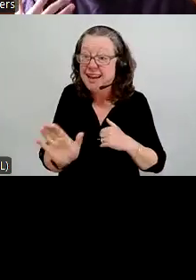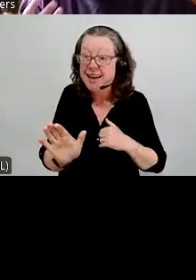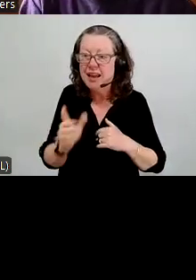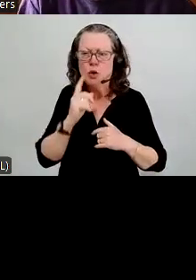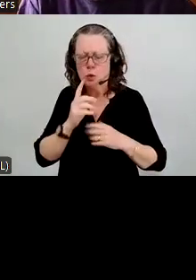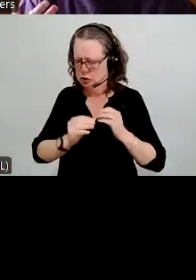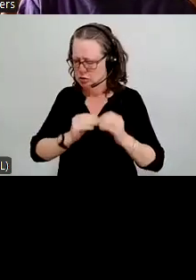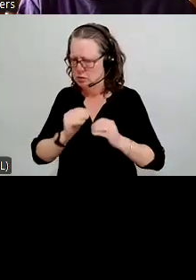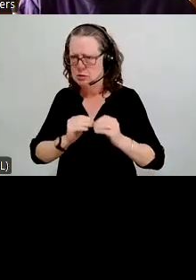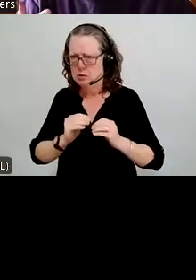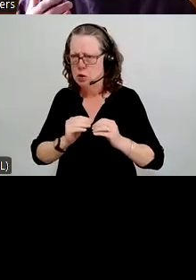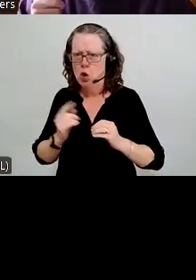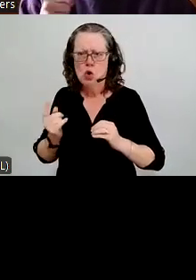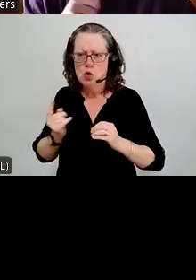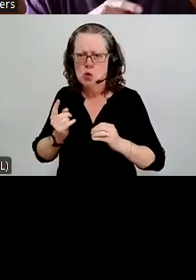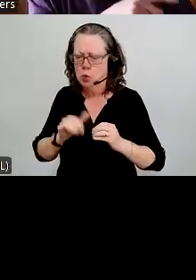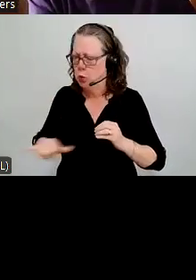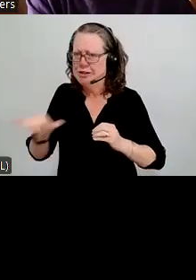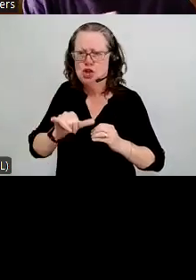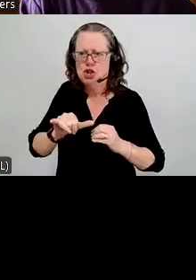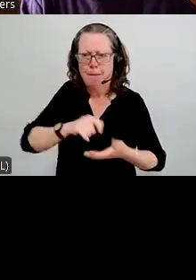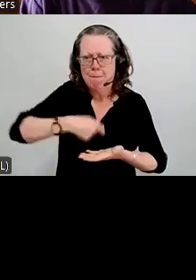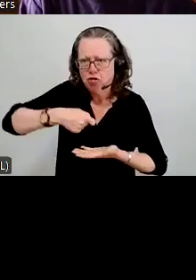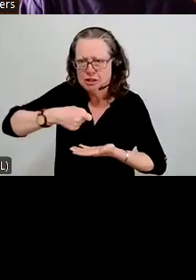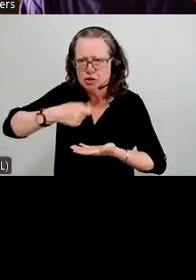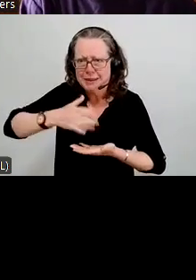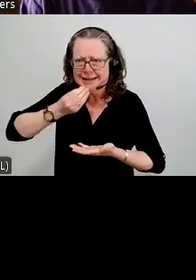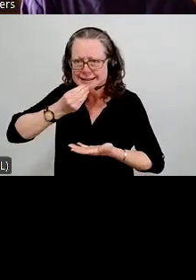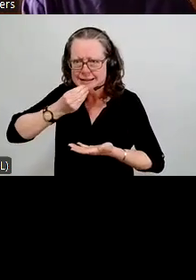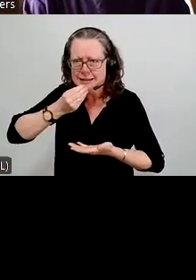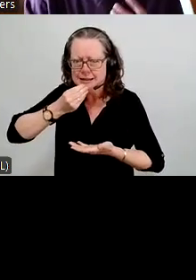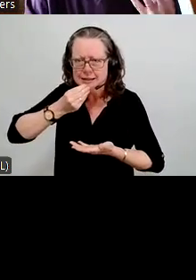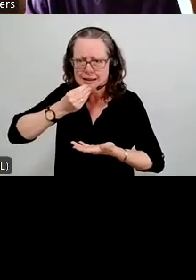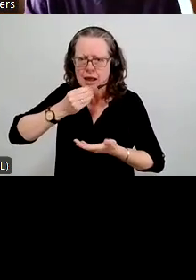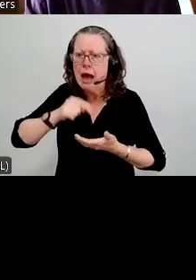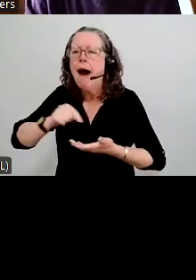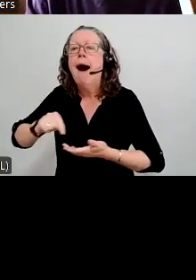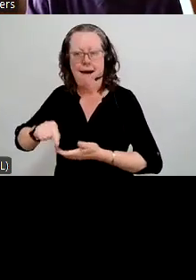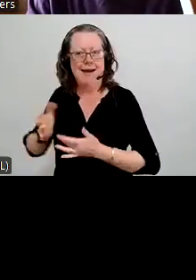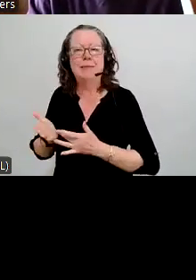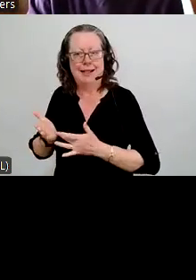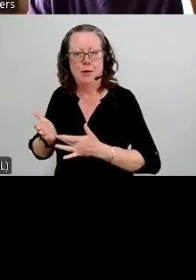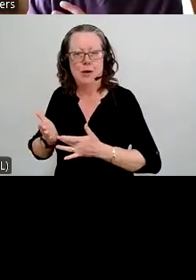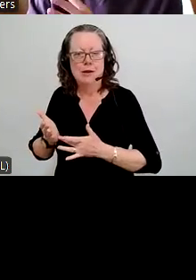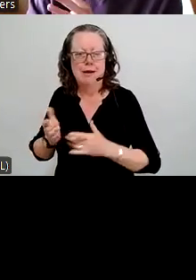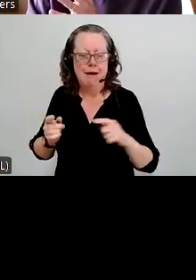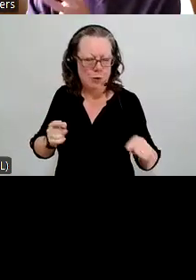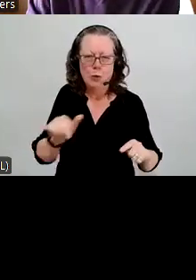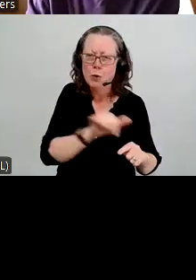matching to see and identify who it was. We could say, "Look at this information," and go,